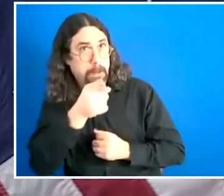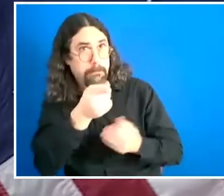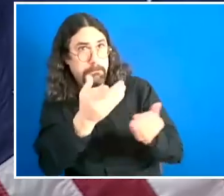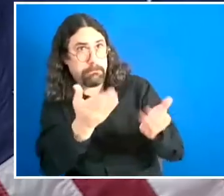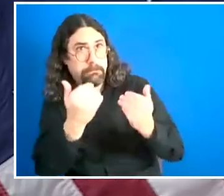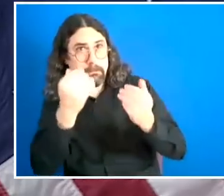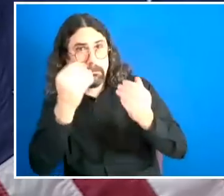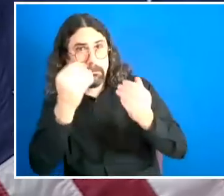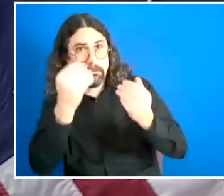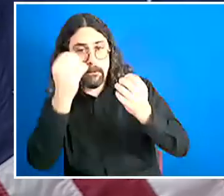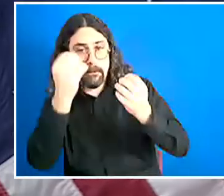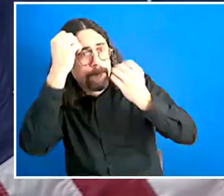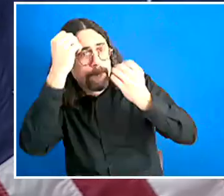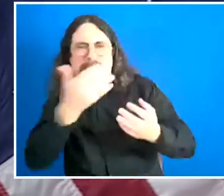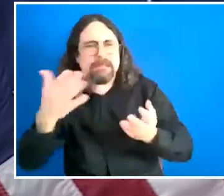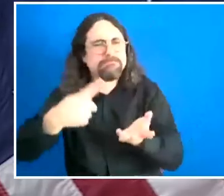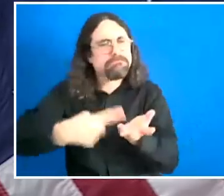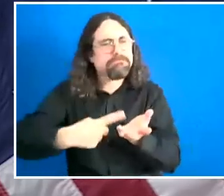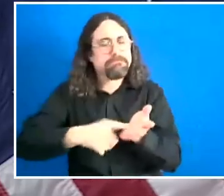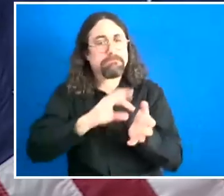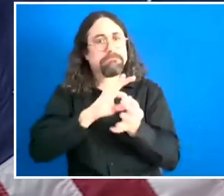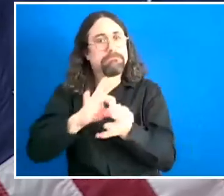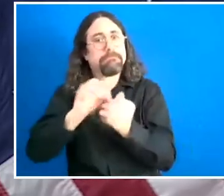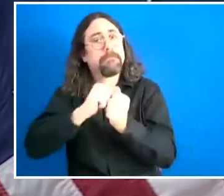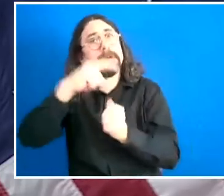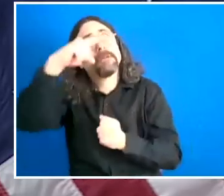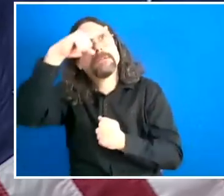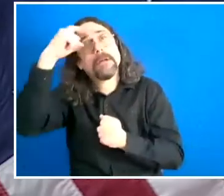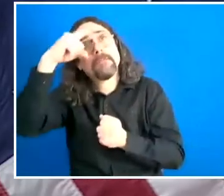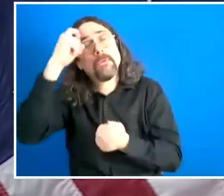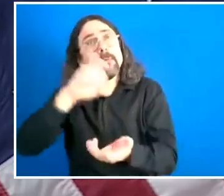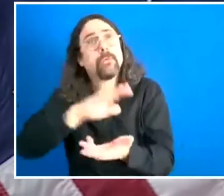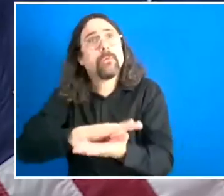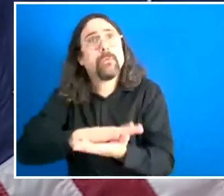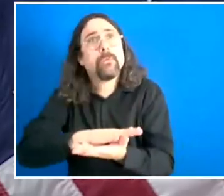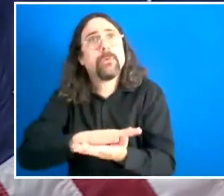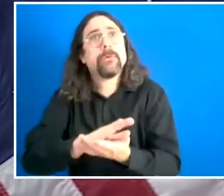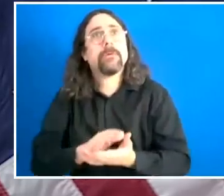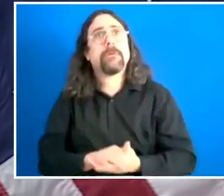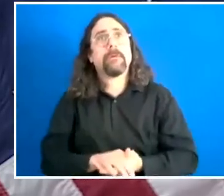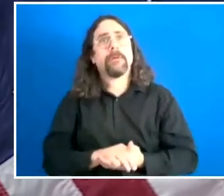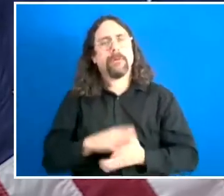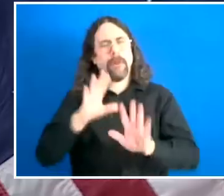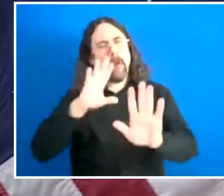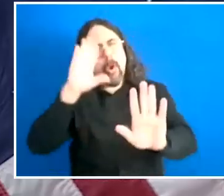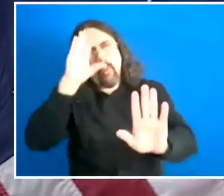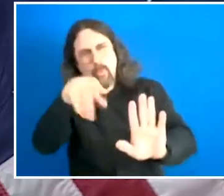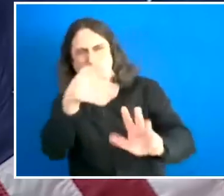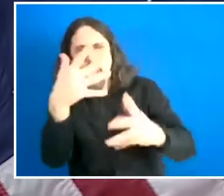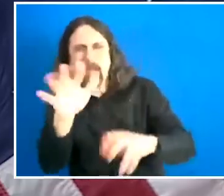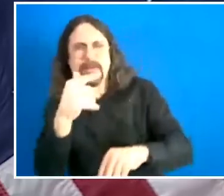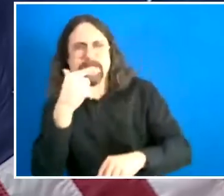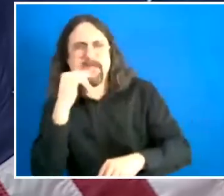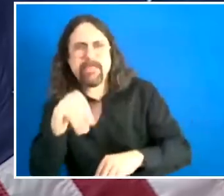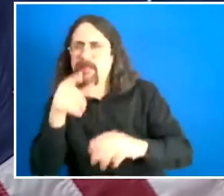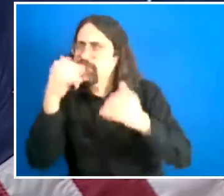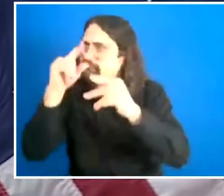GOING TO DO IT, BT UHOW DO YOU DETERMINE HOW